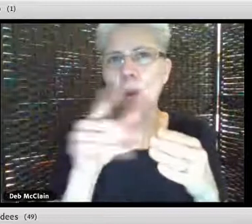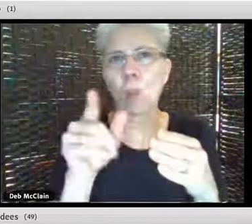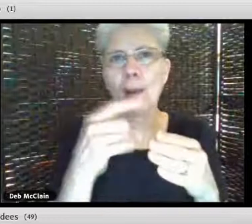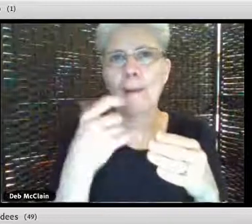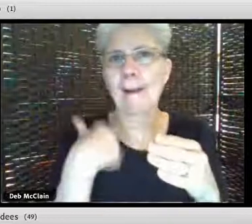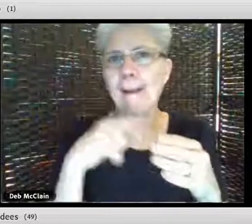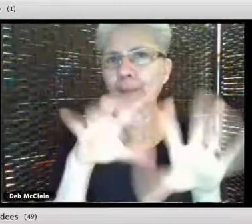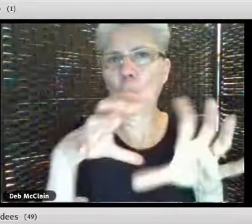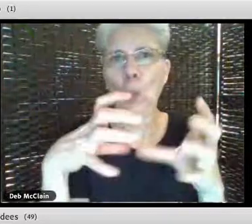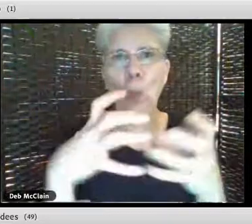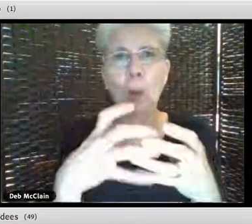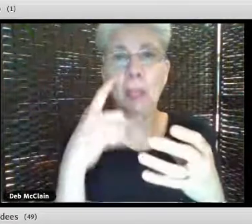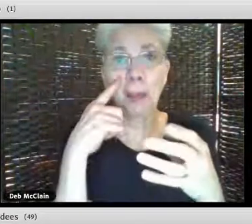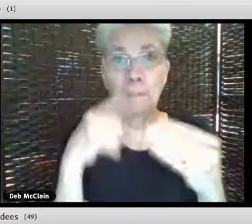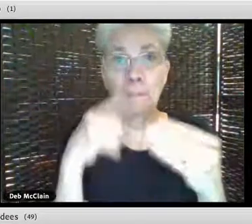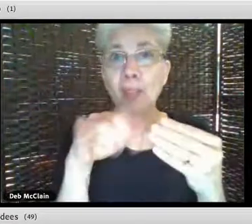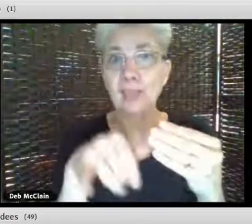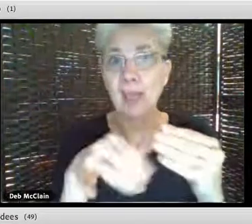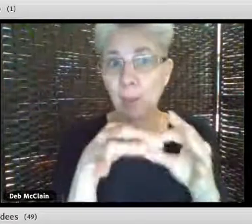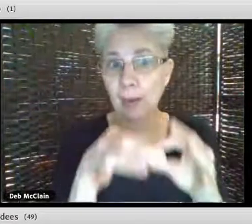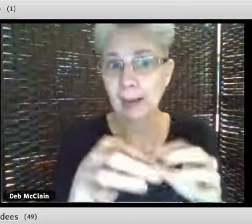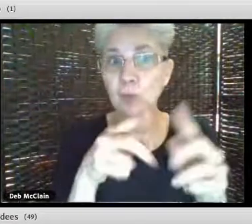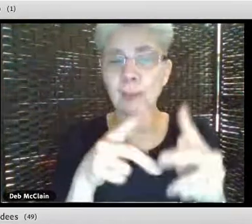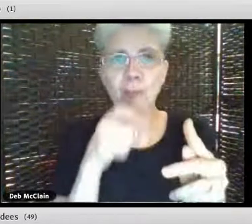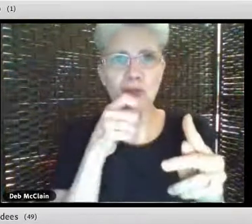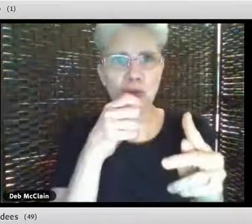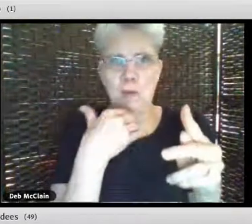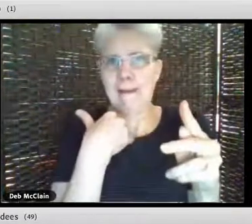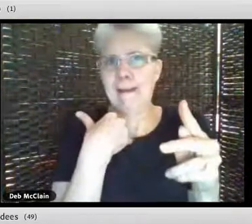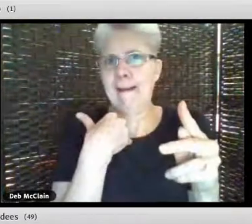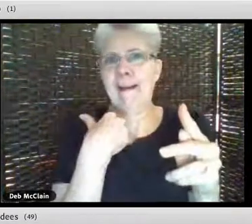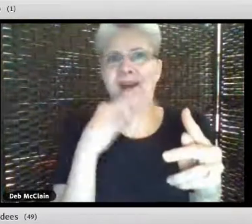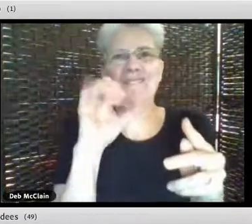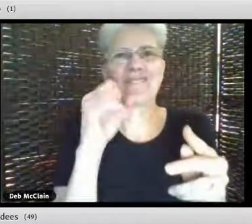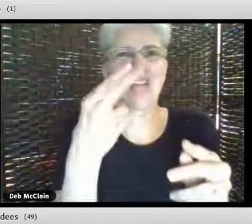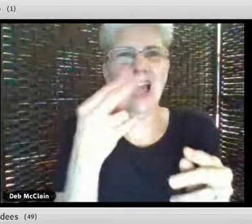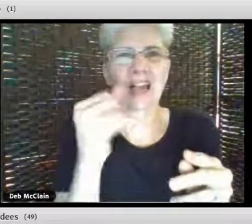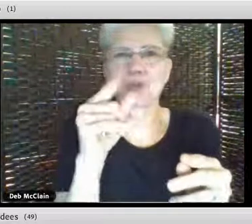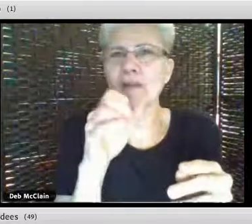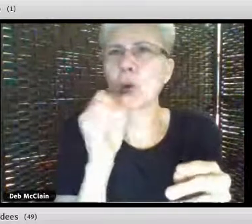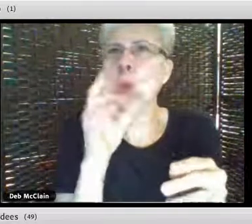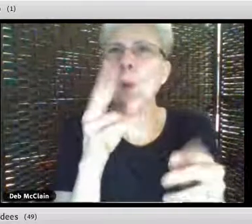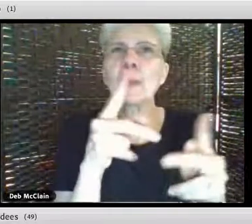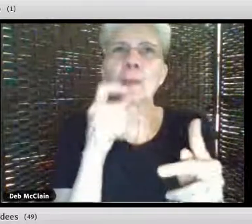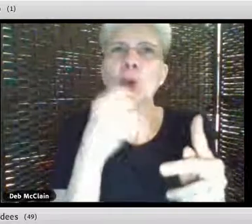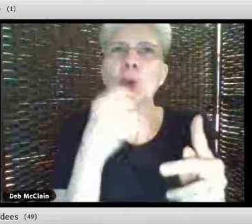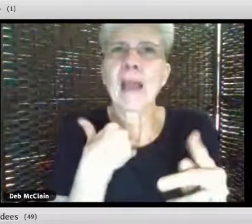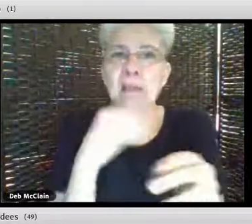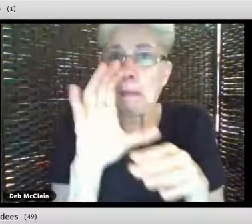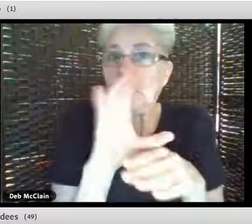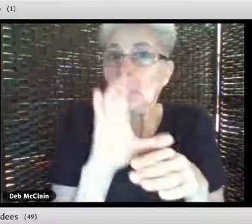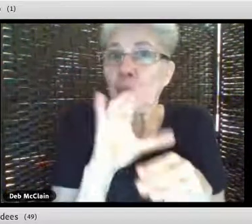so think about that in terms of, you know, people that don't have a flash drive or people that don't have a computer.